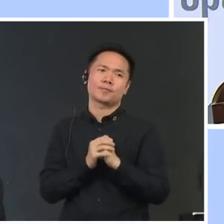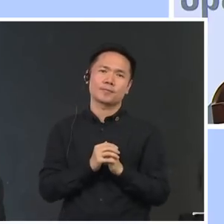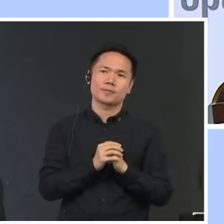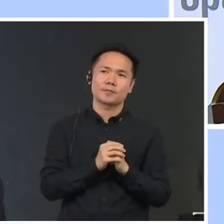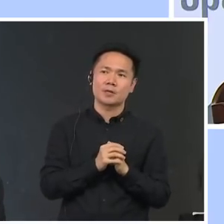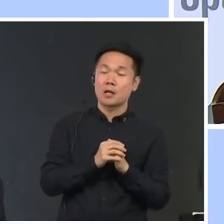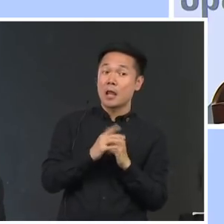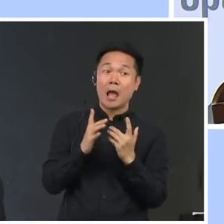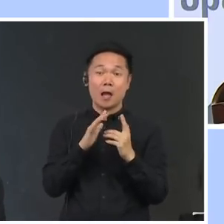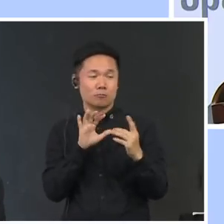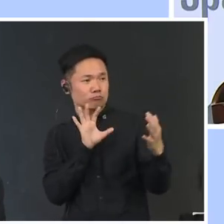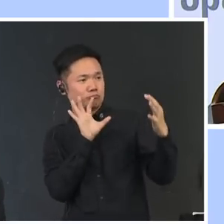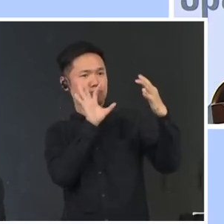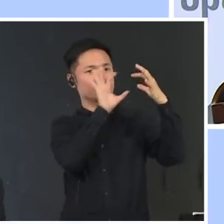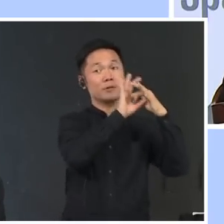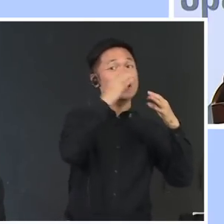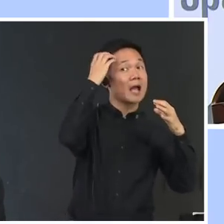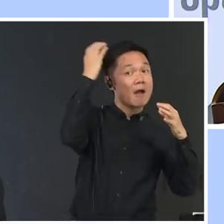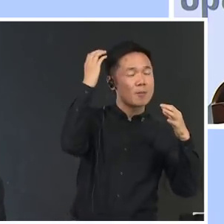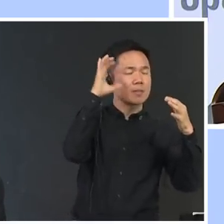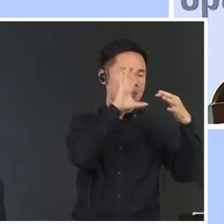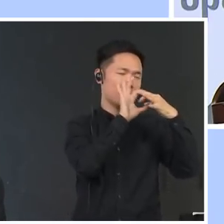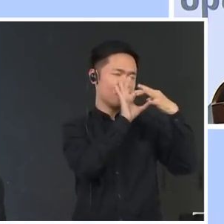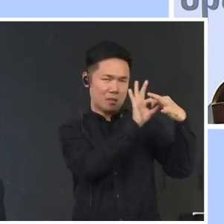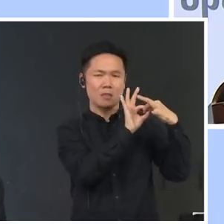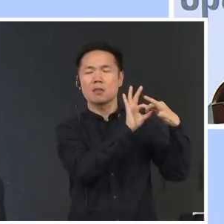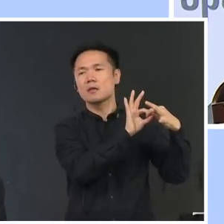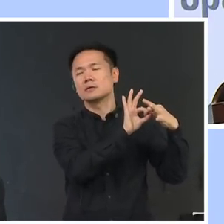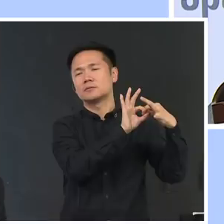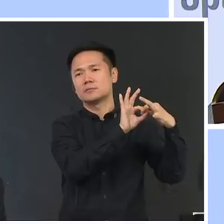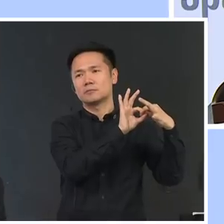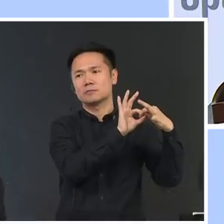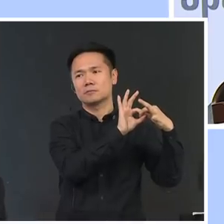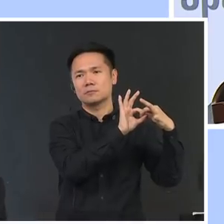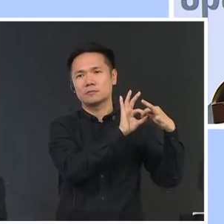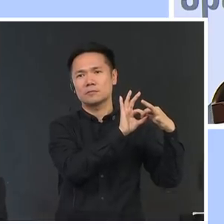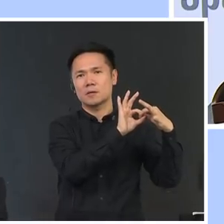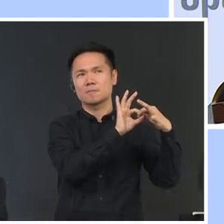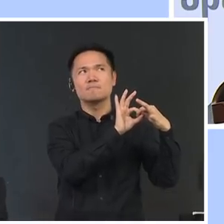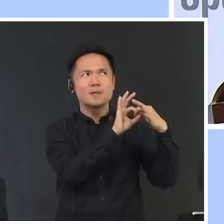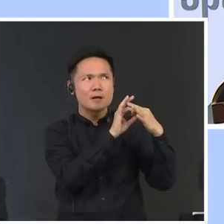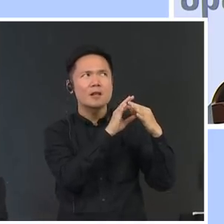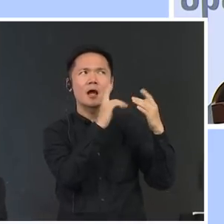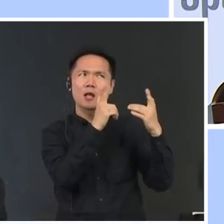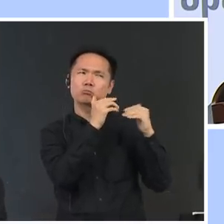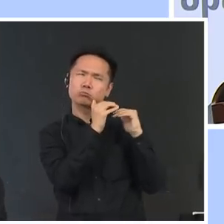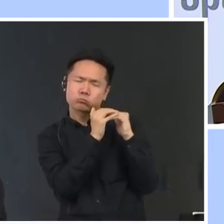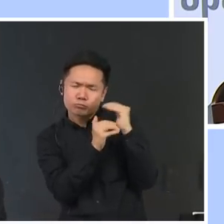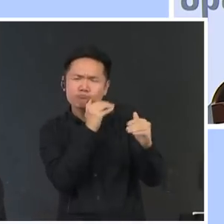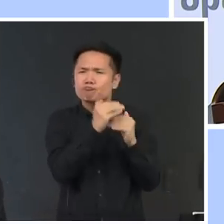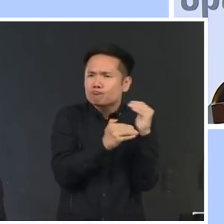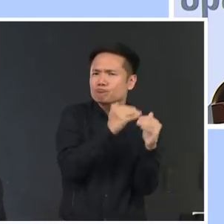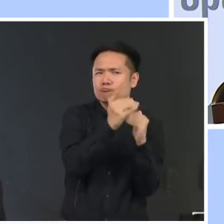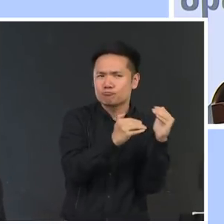The role of sign language is becoming more and more active. There's social barriers, as well as more meaningful communication between the deaf community and organizational